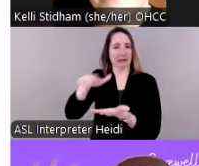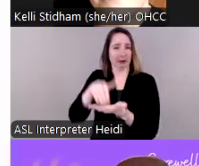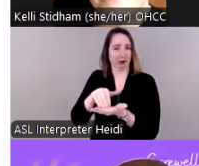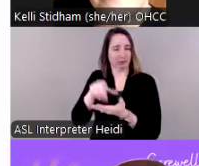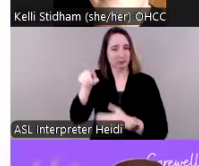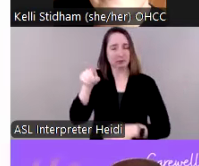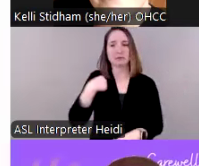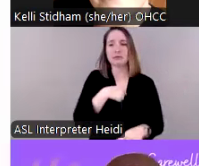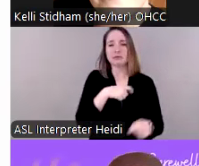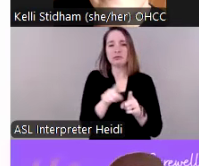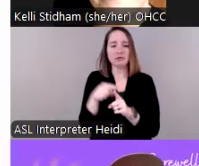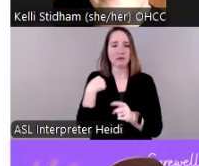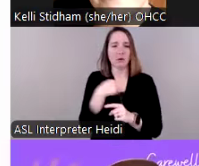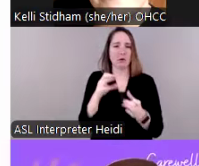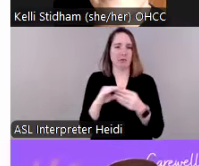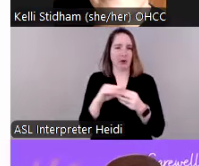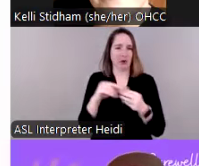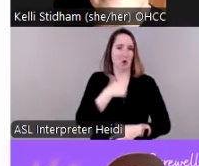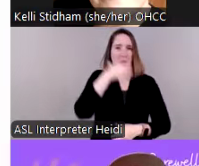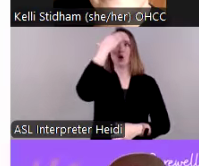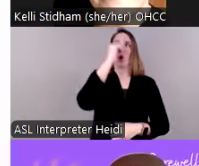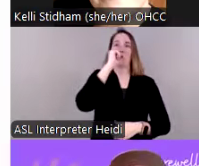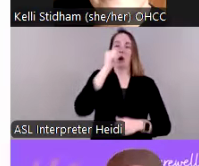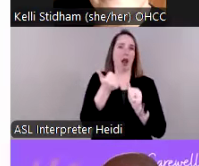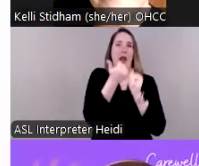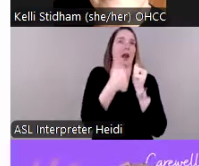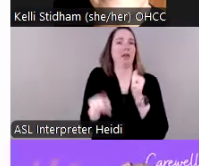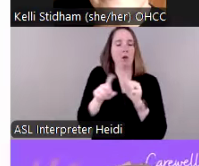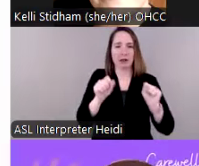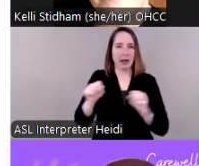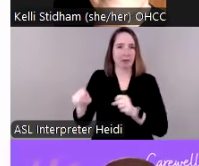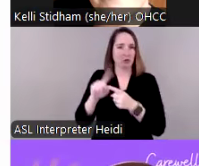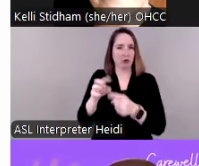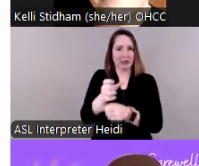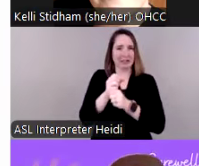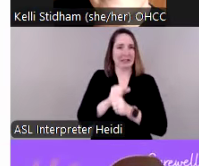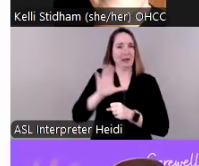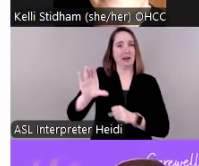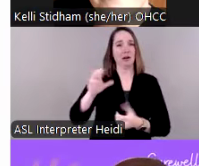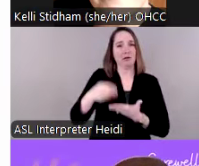And we also wanted to mention, we know that not everyone is capable of